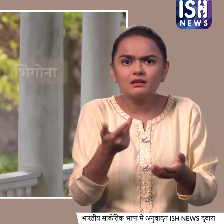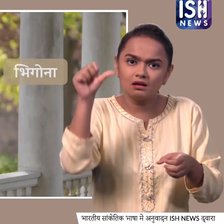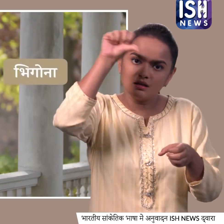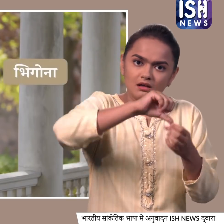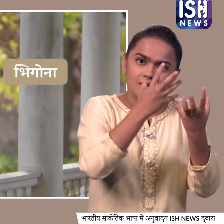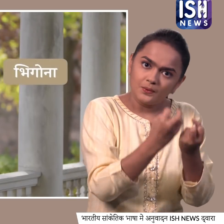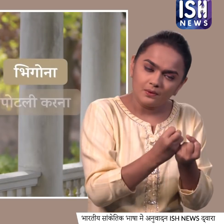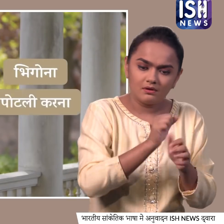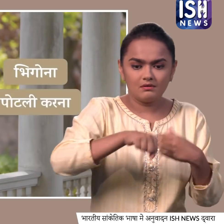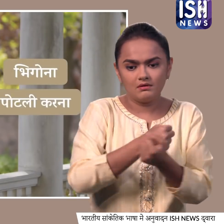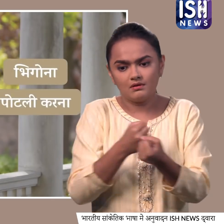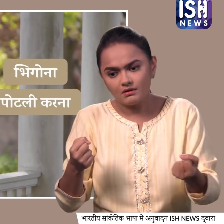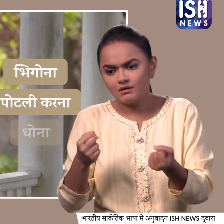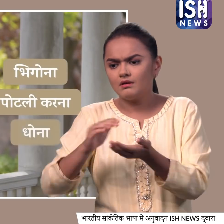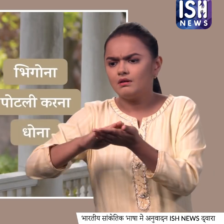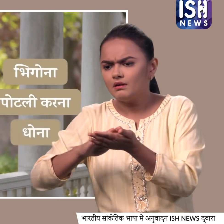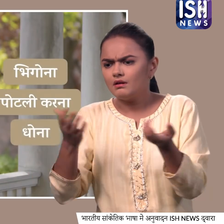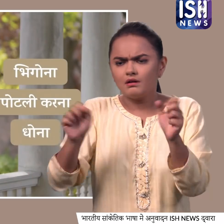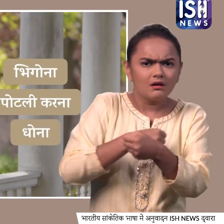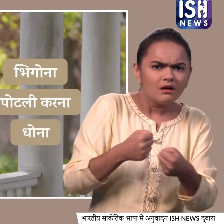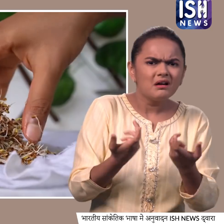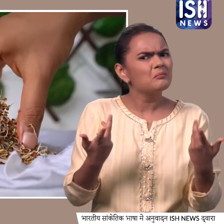Just soaking them, tying them in a bundle, and washing them